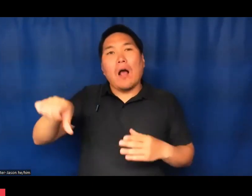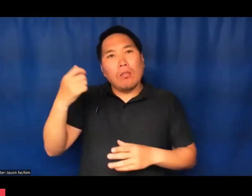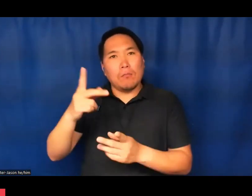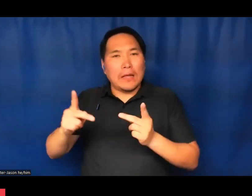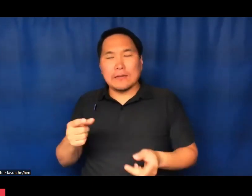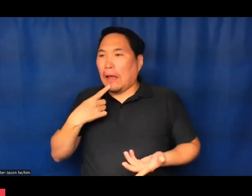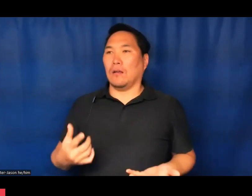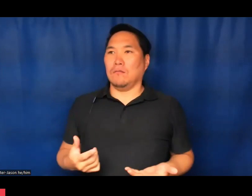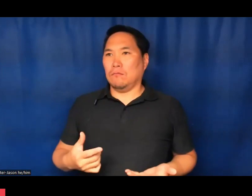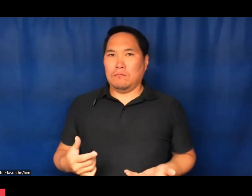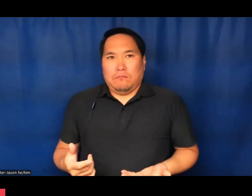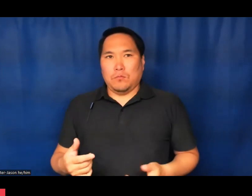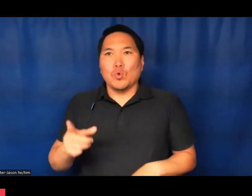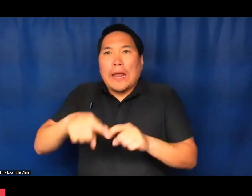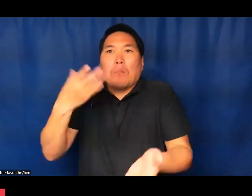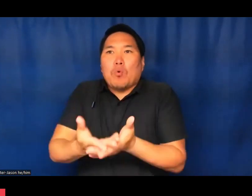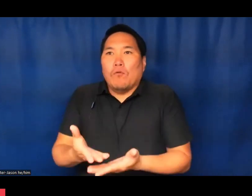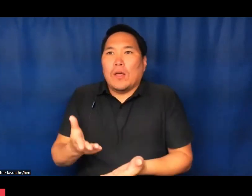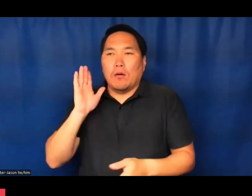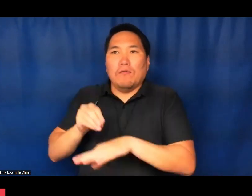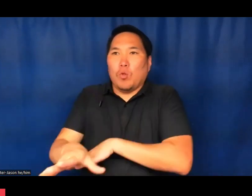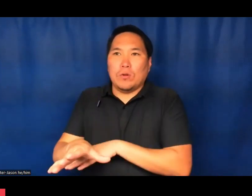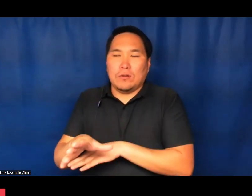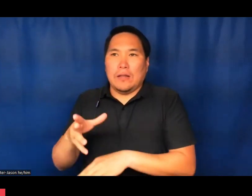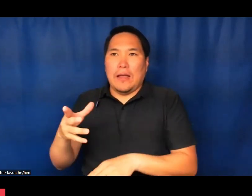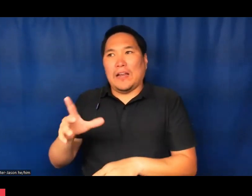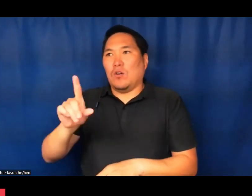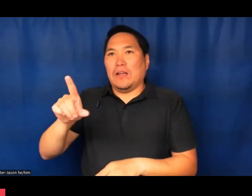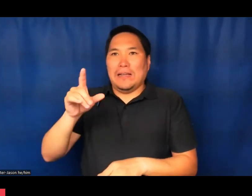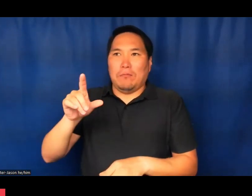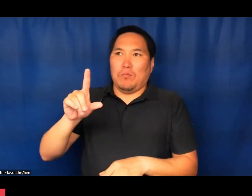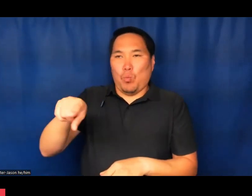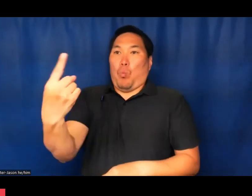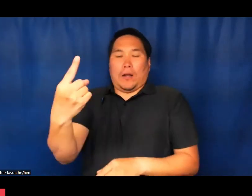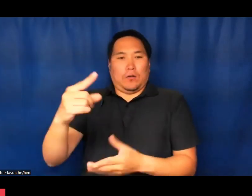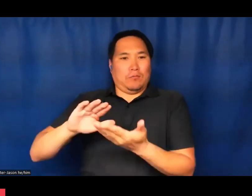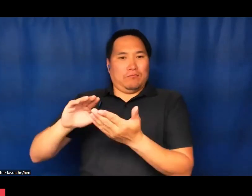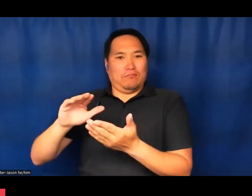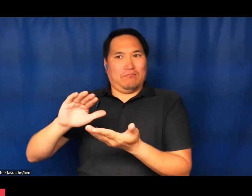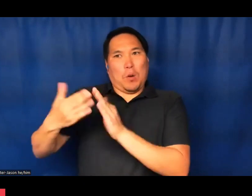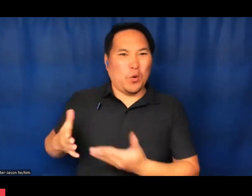really alarmingly so.The Supreme Court on emergency basis in what's called shadow docket